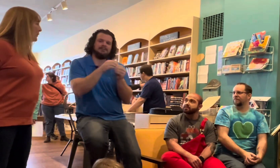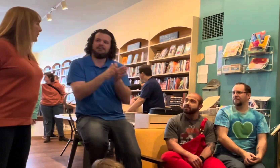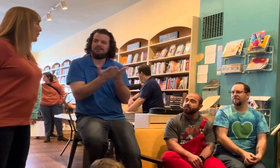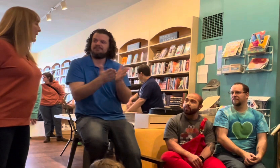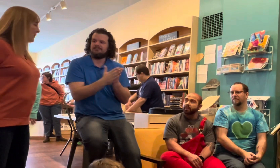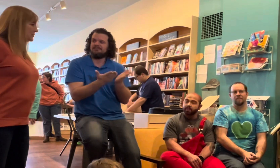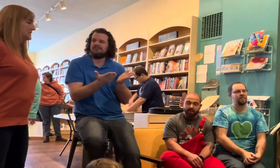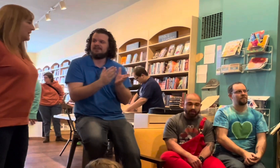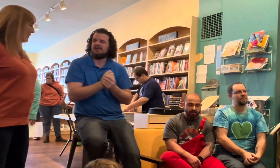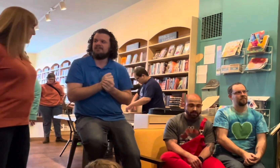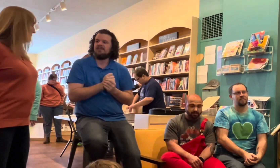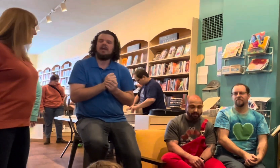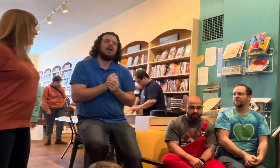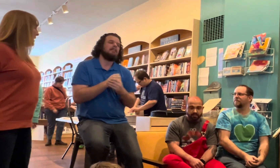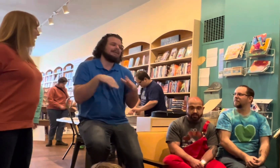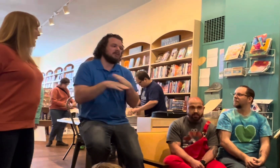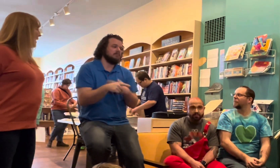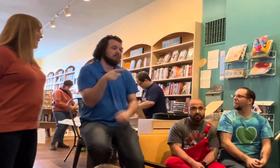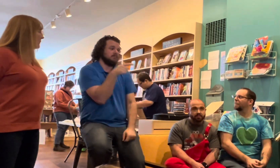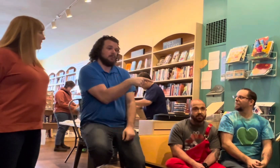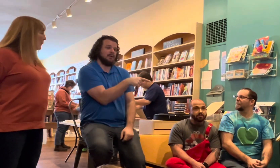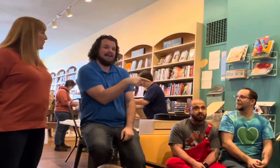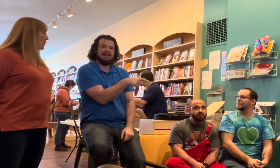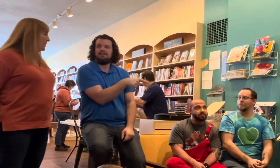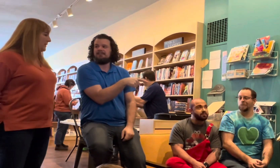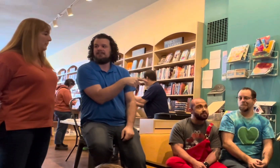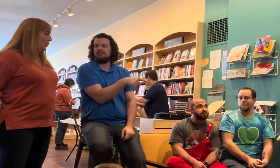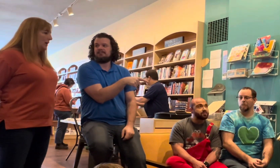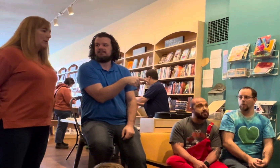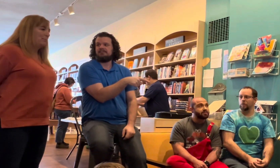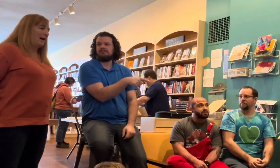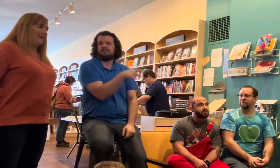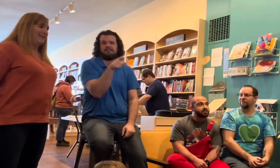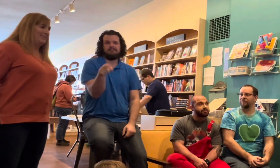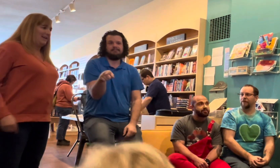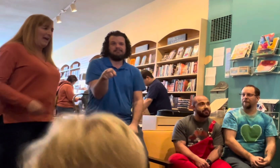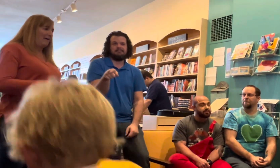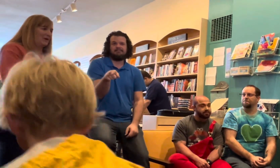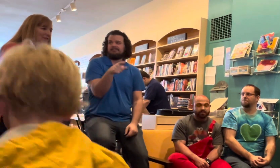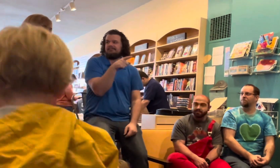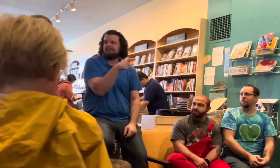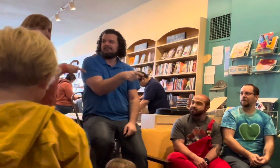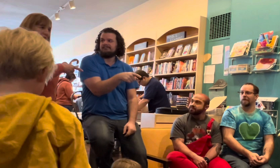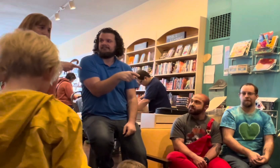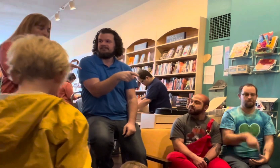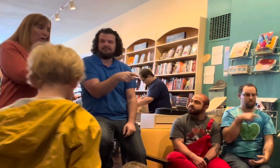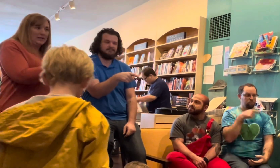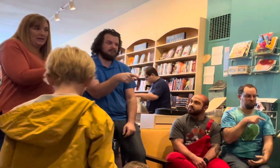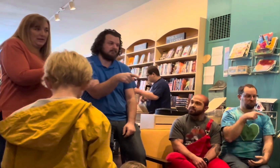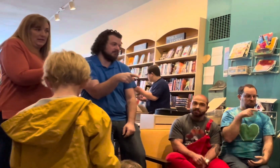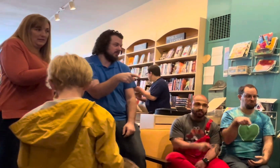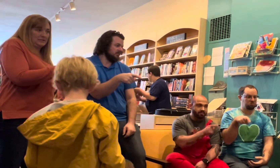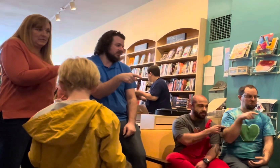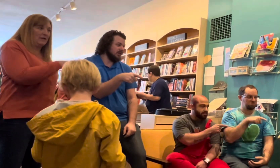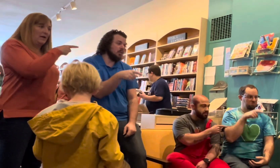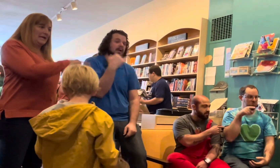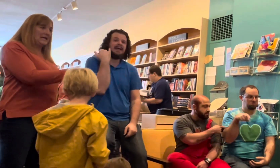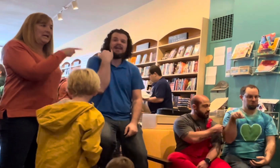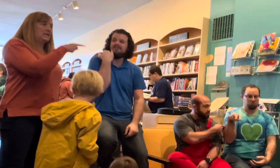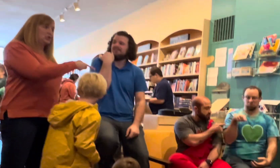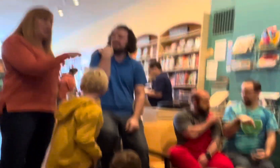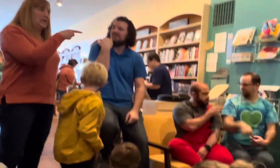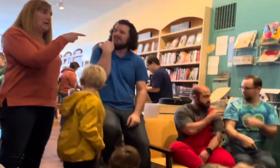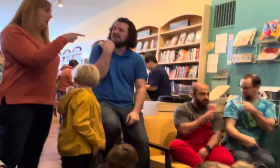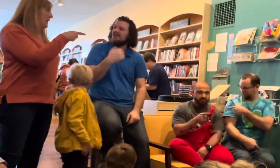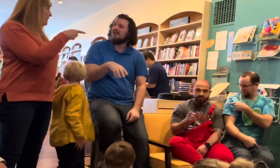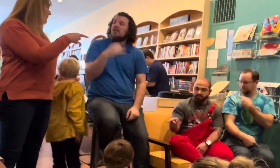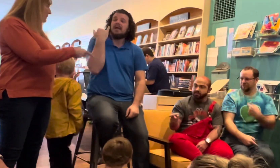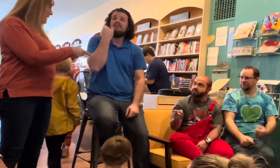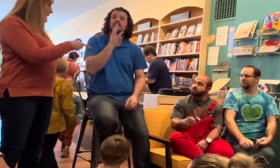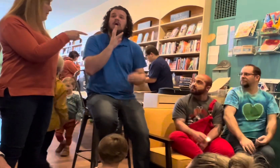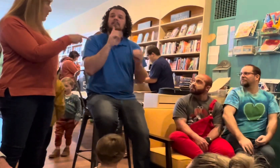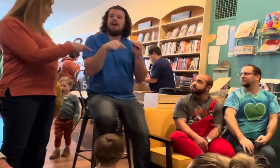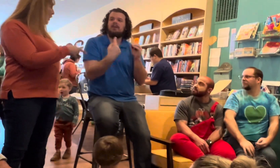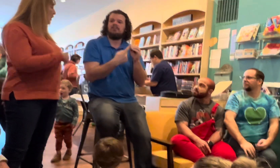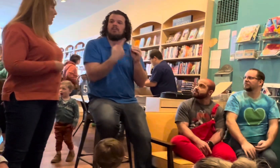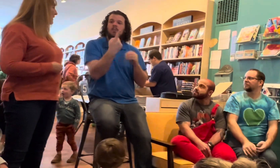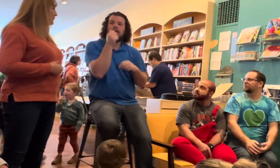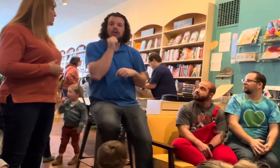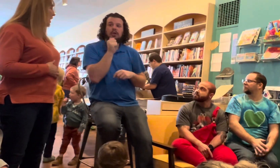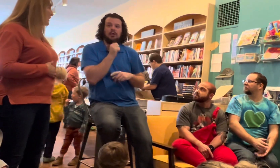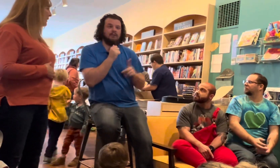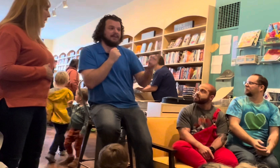other pronouns that we'll learn in the book. But everything is just pointing. "He, she, him, her." Talking